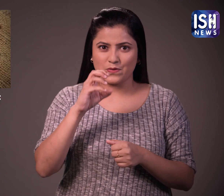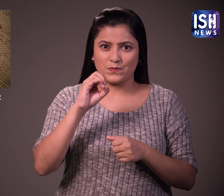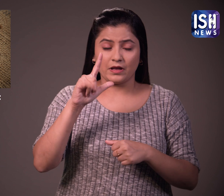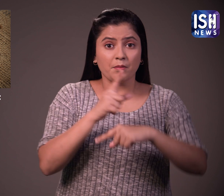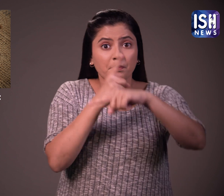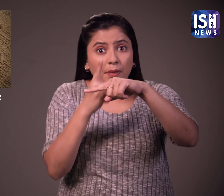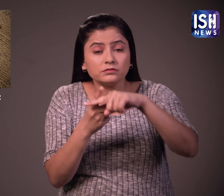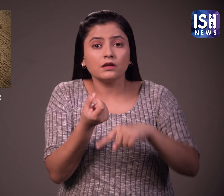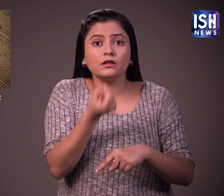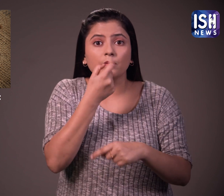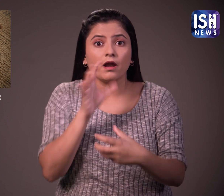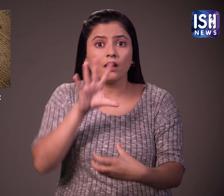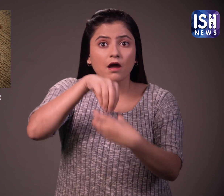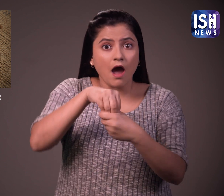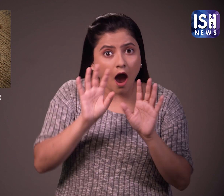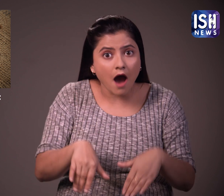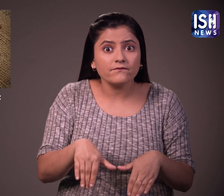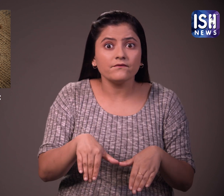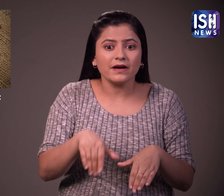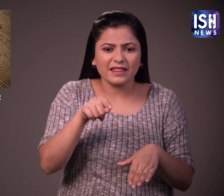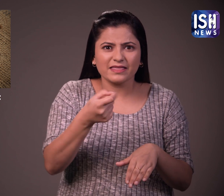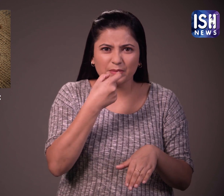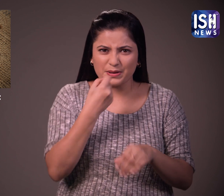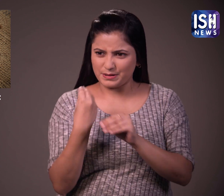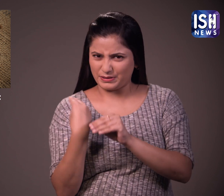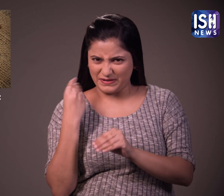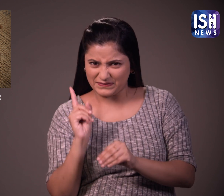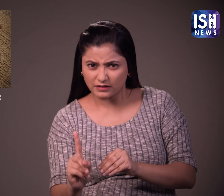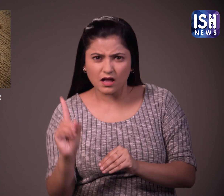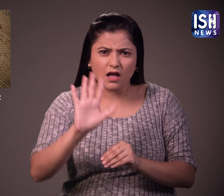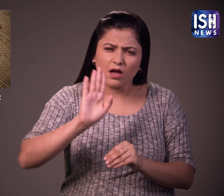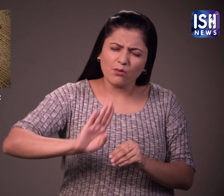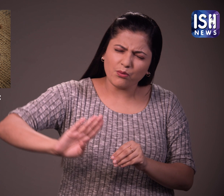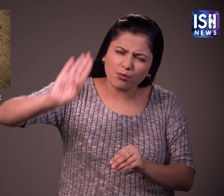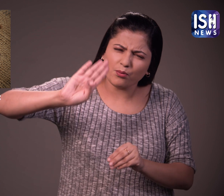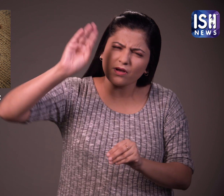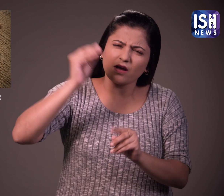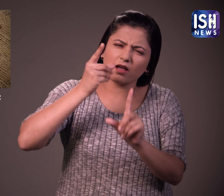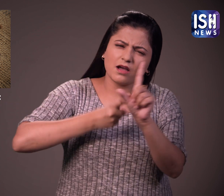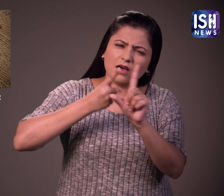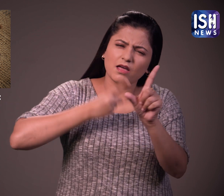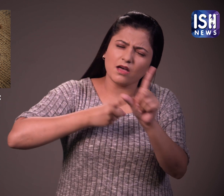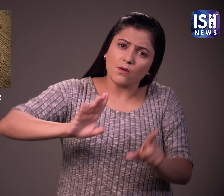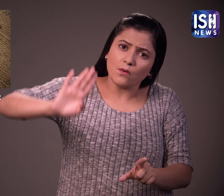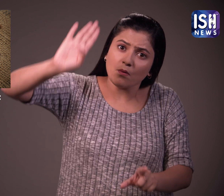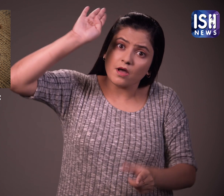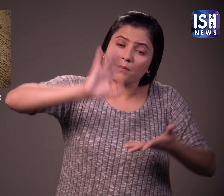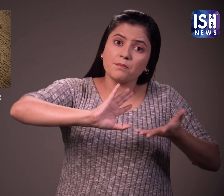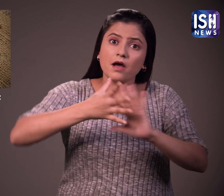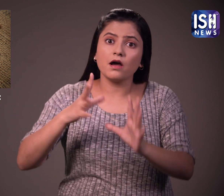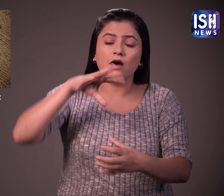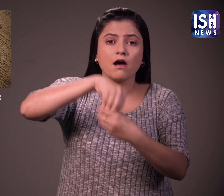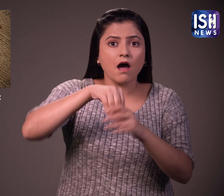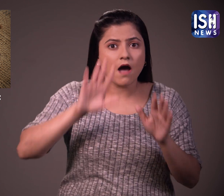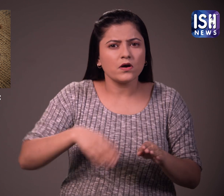Along with oil, seseme seeds have been in use in many medicines since thousands of years.